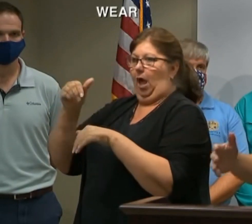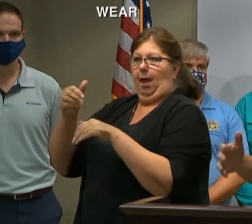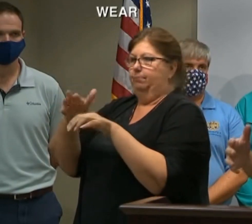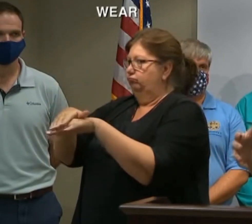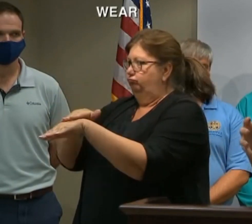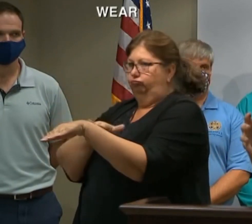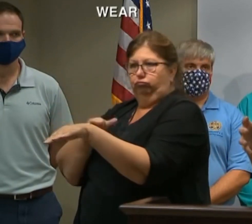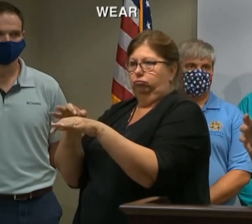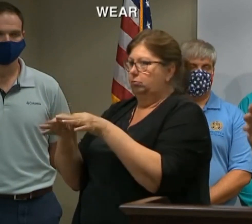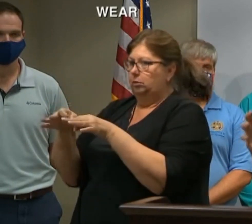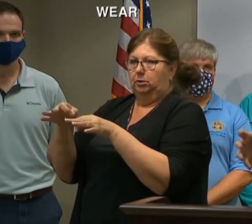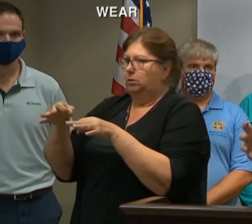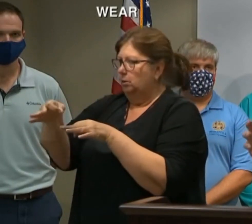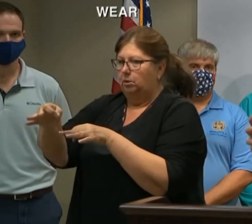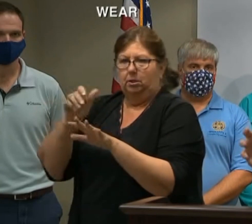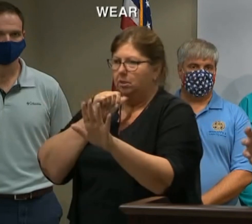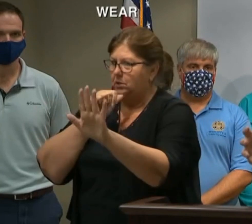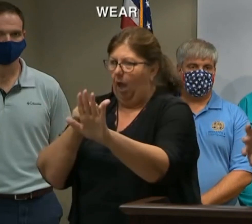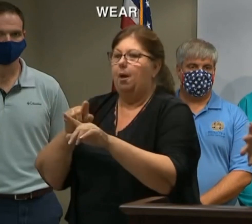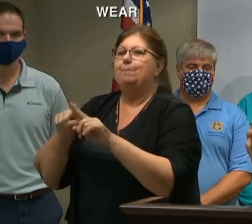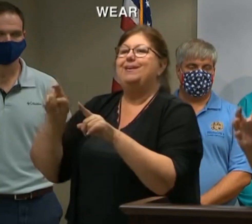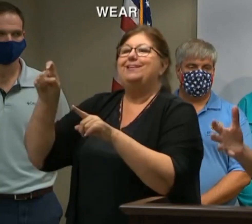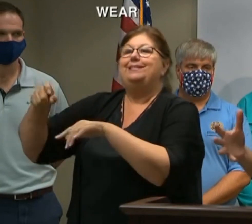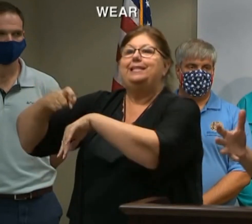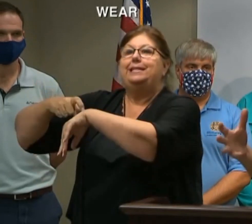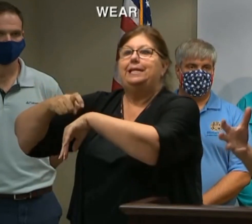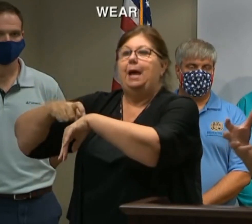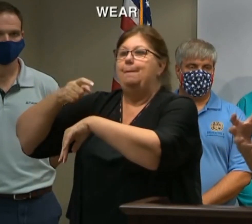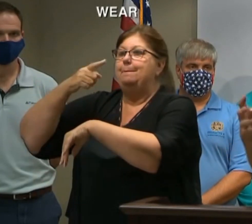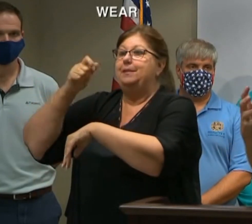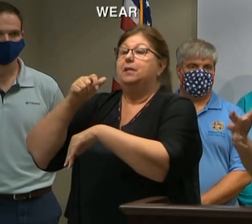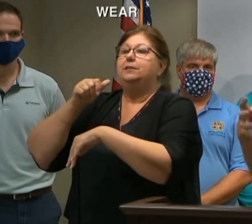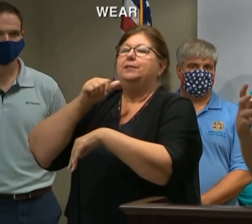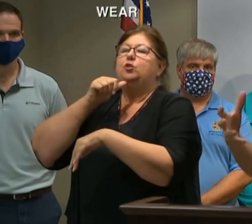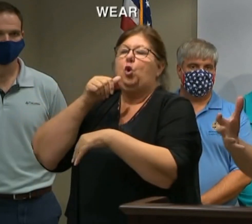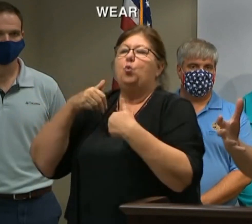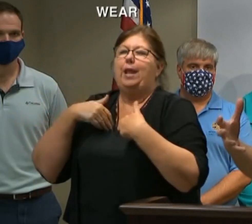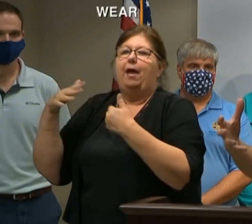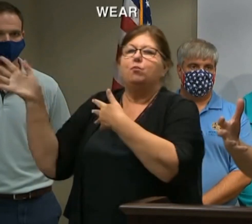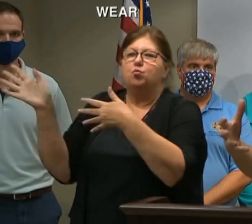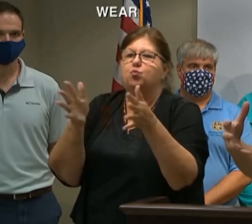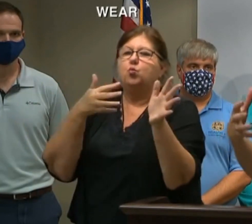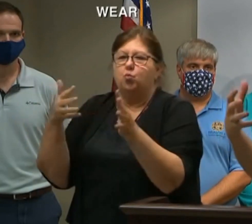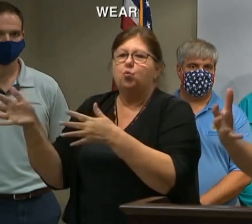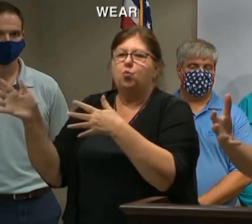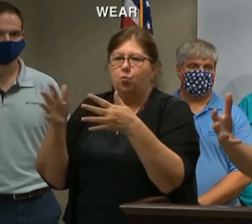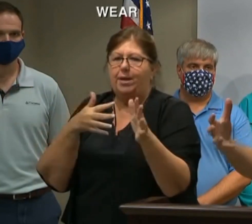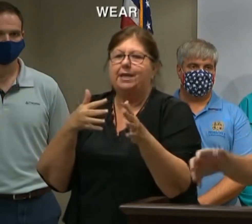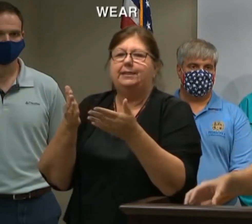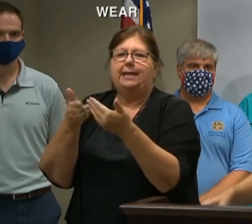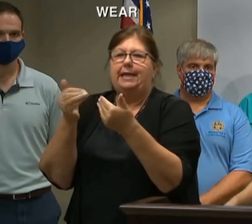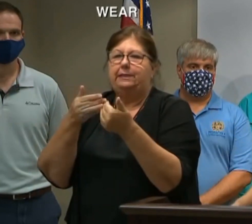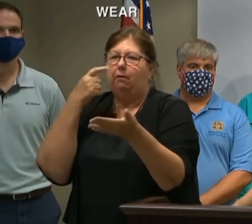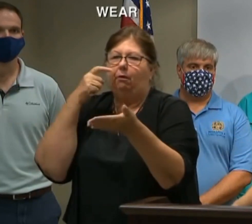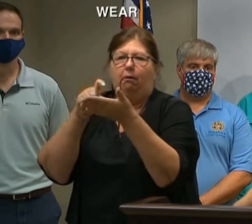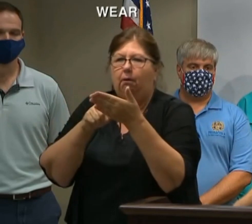it just takes a little bit more time when you don't have a windstorm event to assess the damage that individuals and businesses have encountered